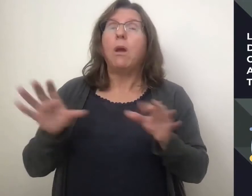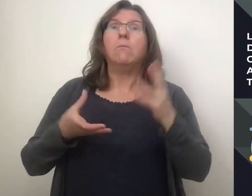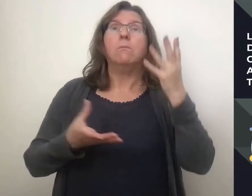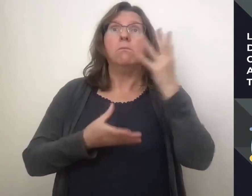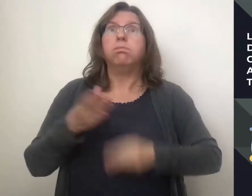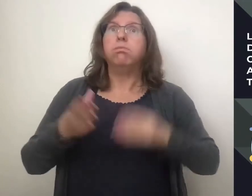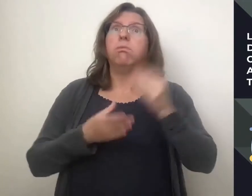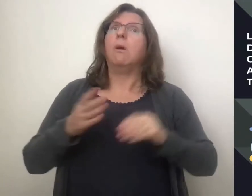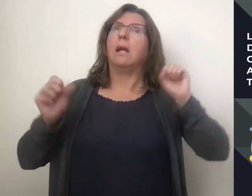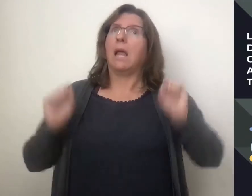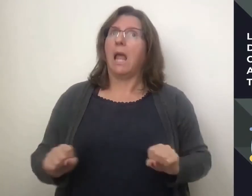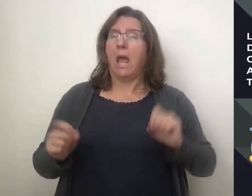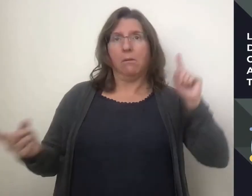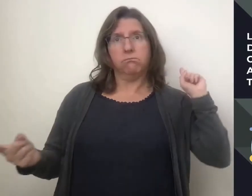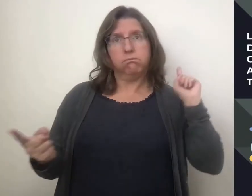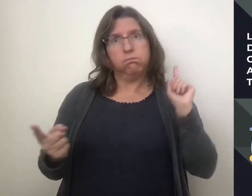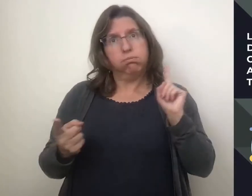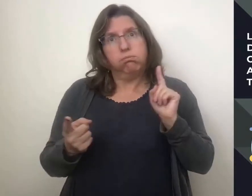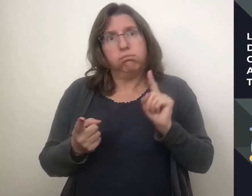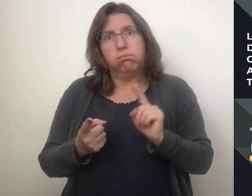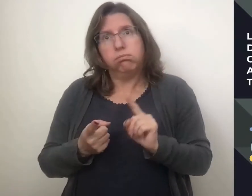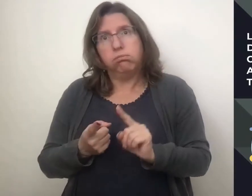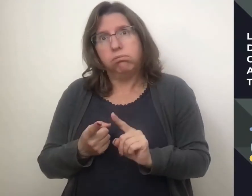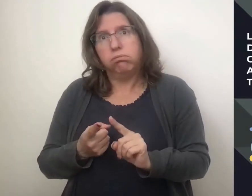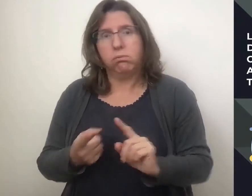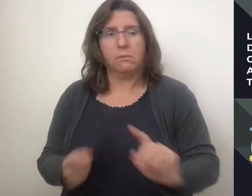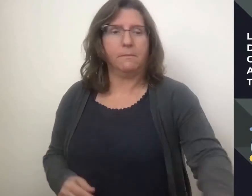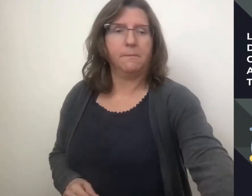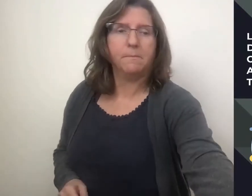Language deprivation can be ameliorated through: